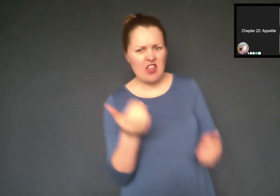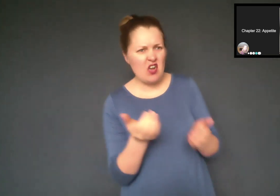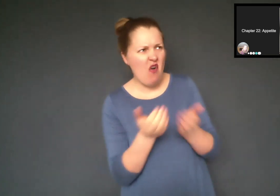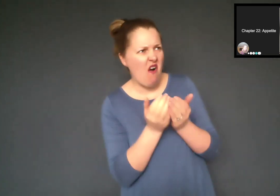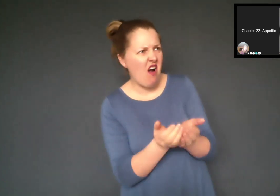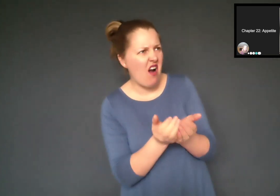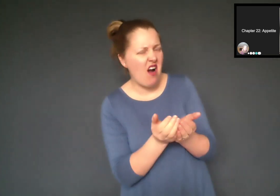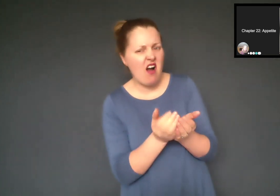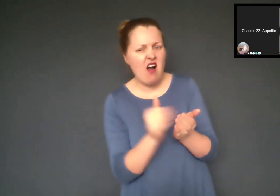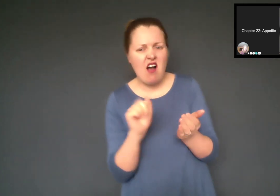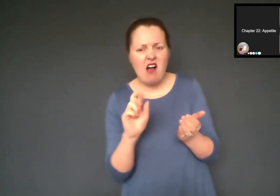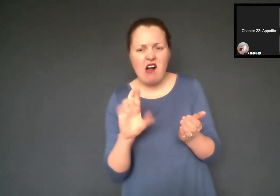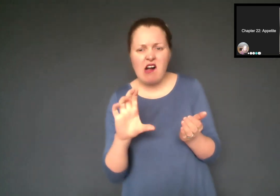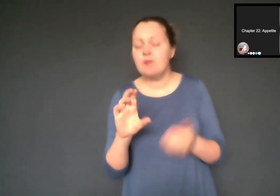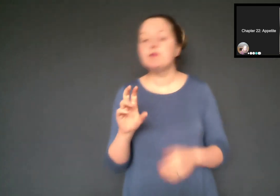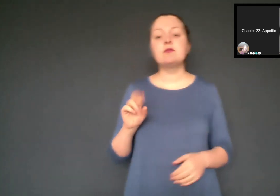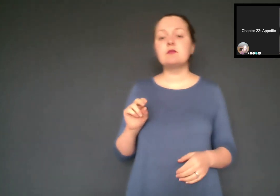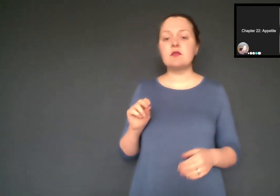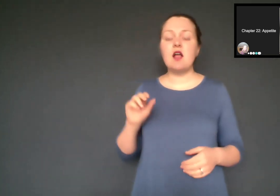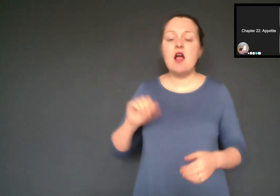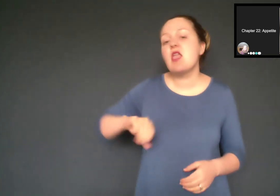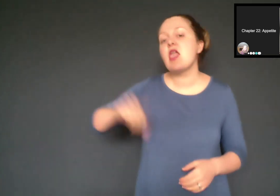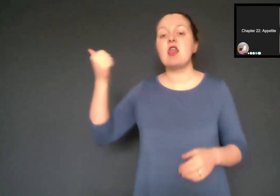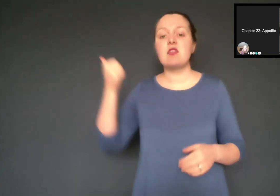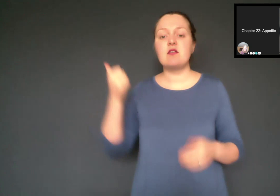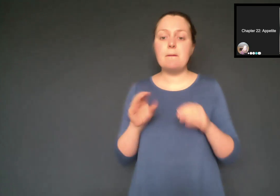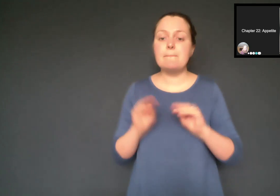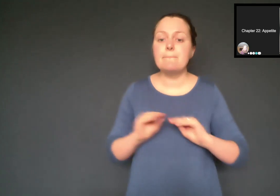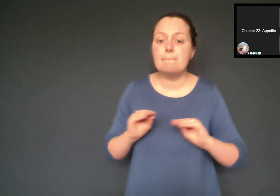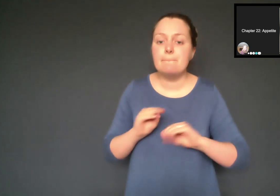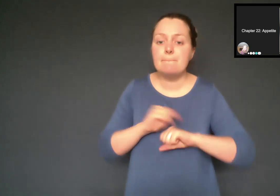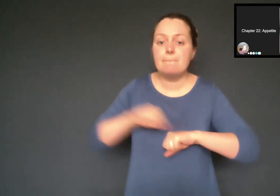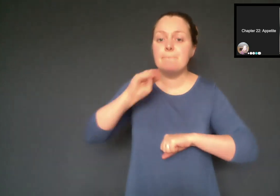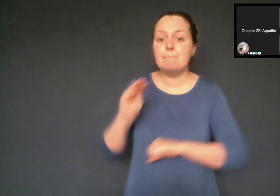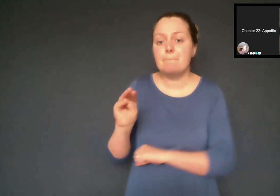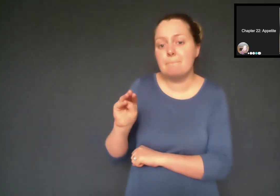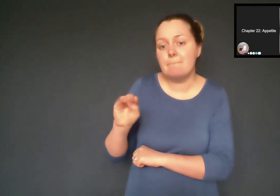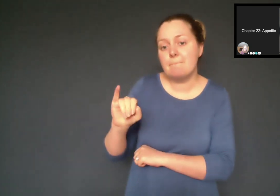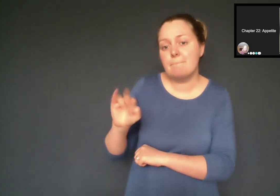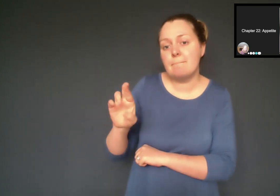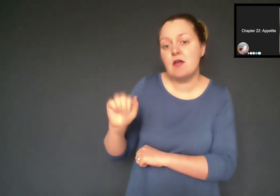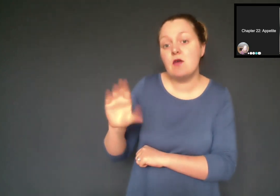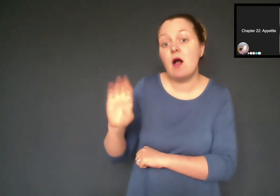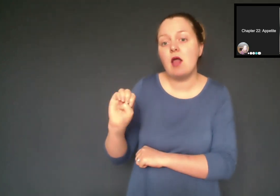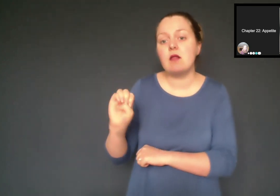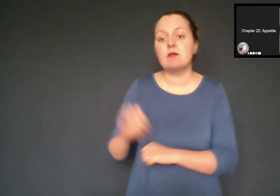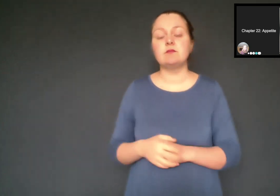another miracle what would you like harvey turned his back on the hood house and surveyed the lawn